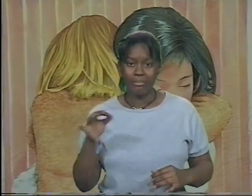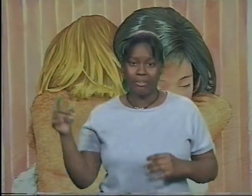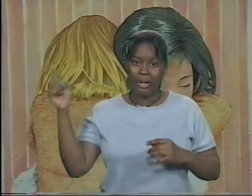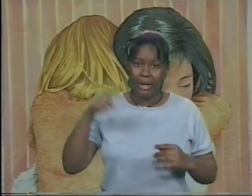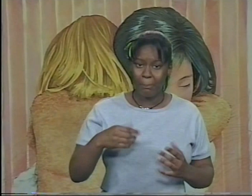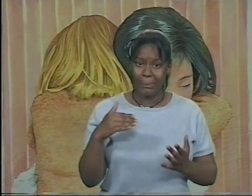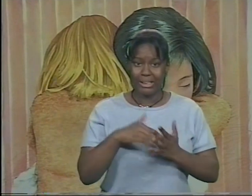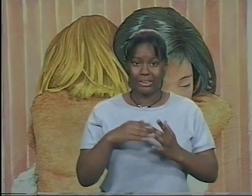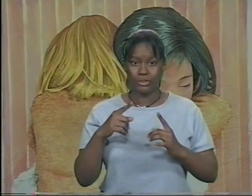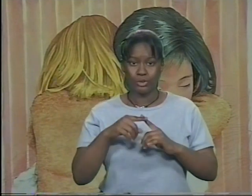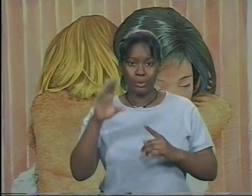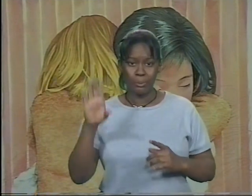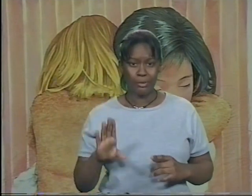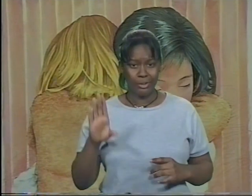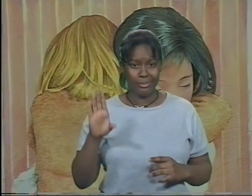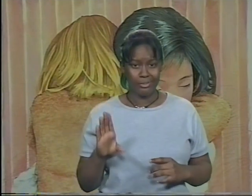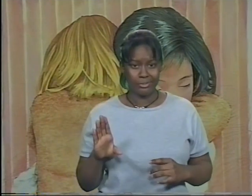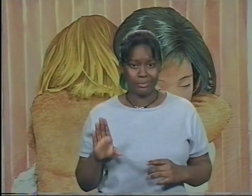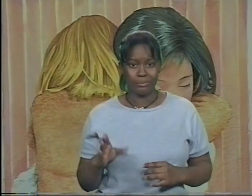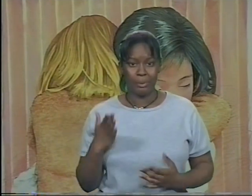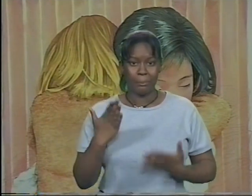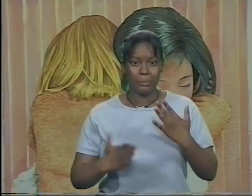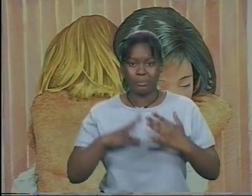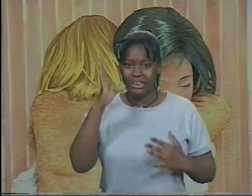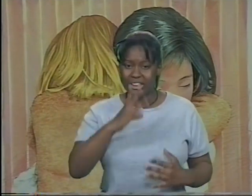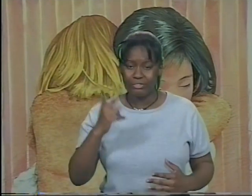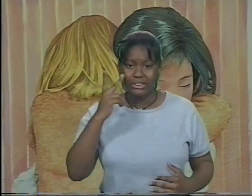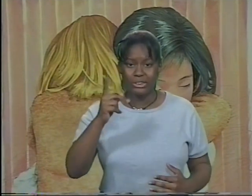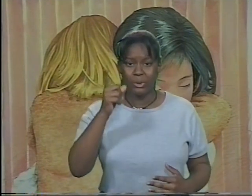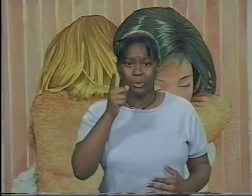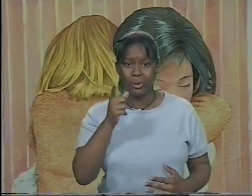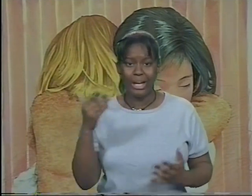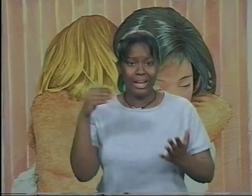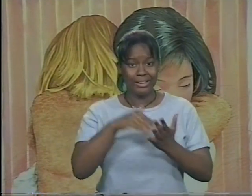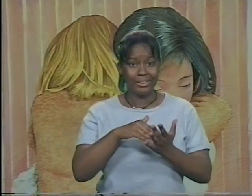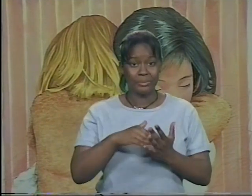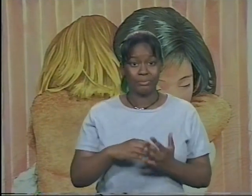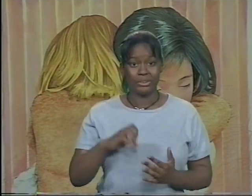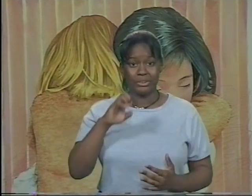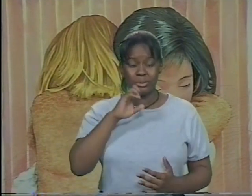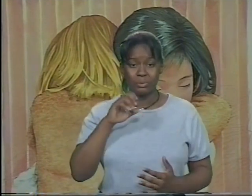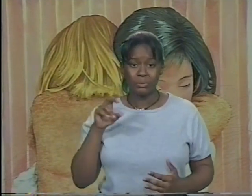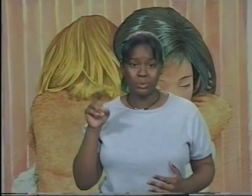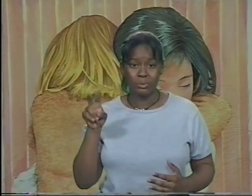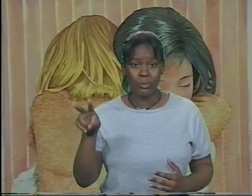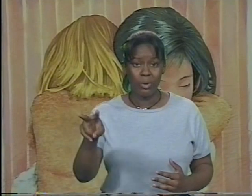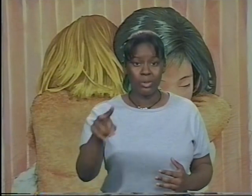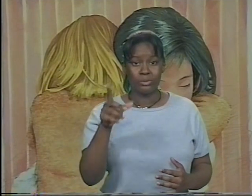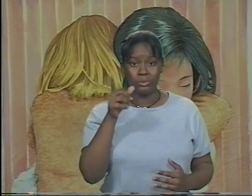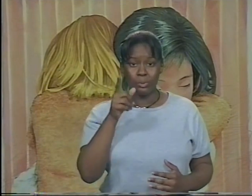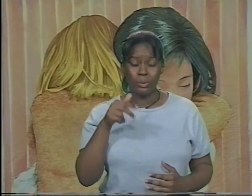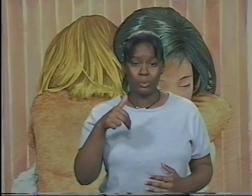"I will," Emi answered. But she really didn't know if she'd ever come back to Berkeley.